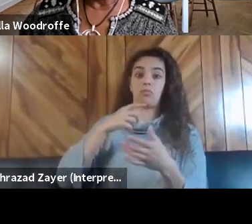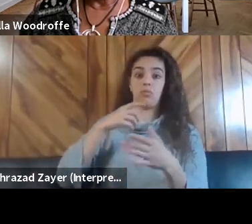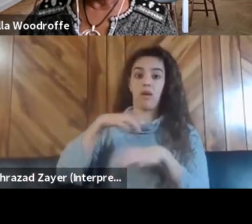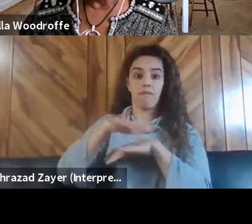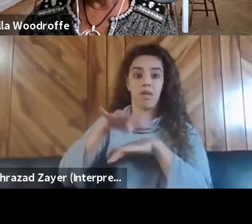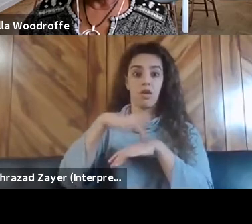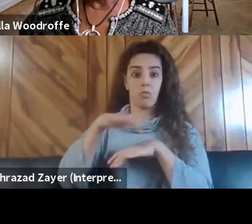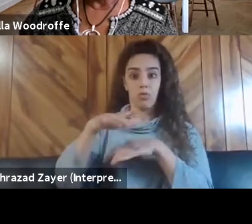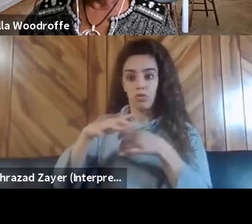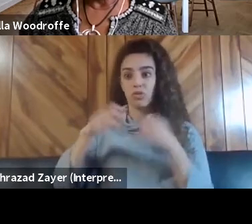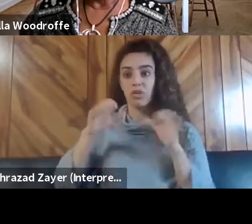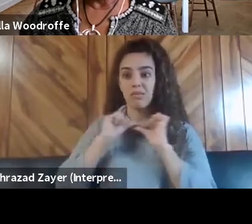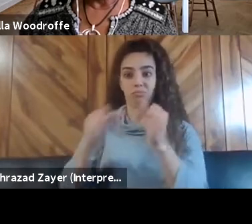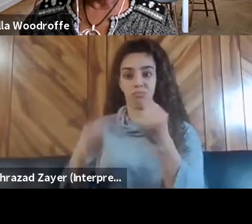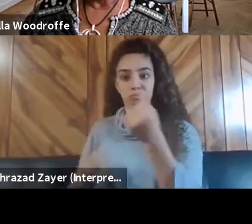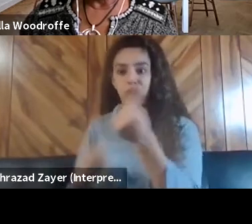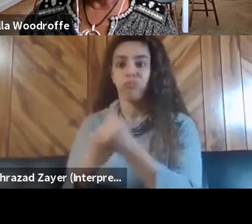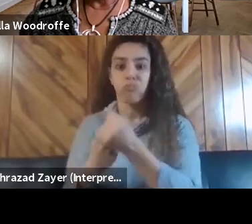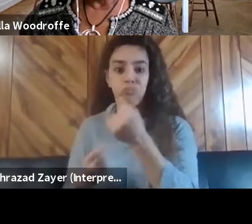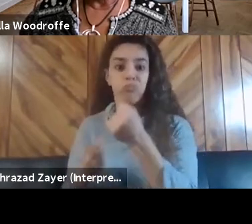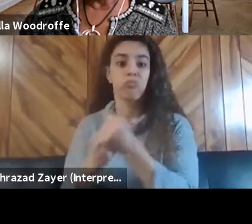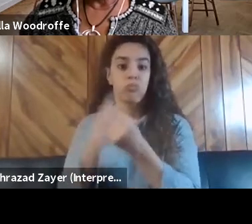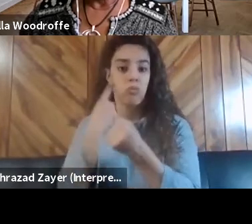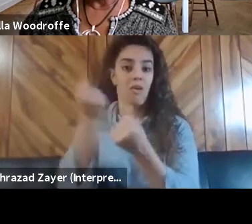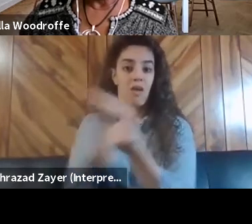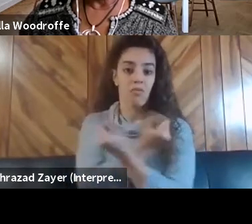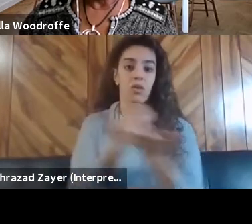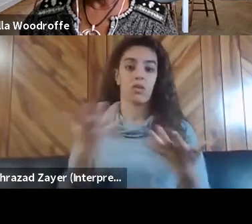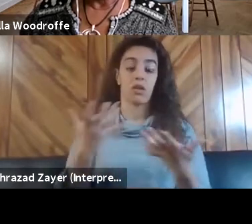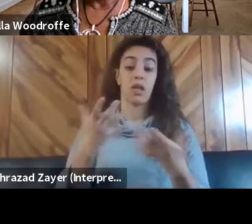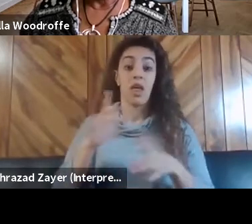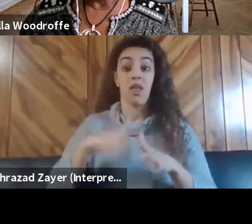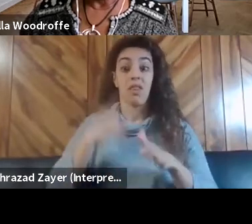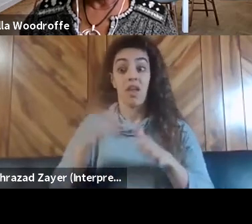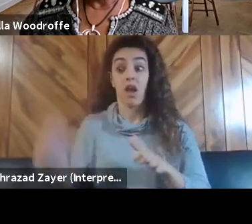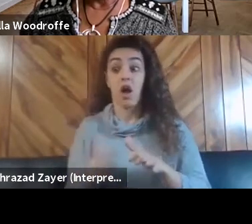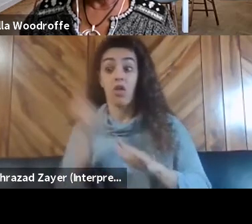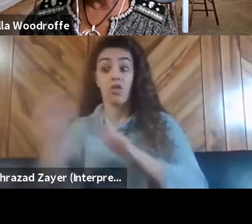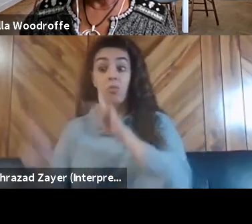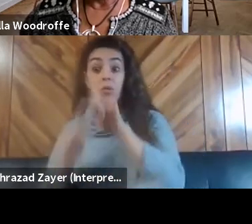people stop, then people start respecting that. And when